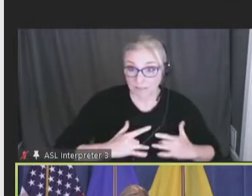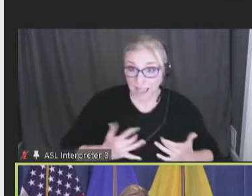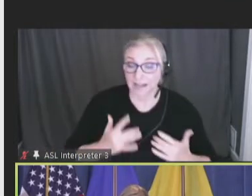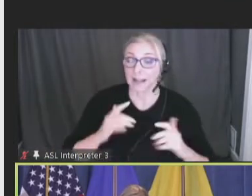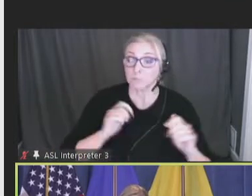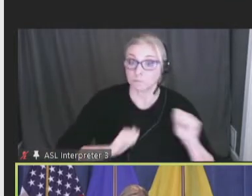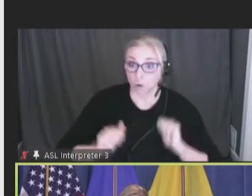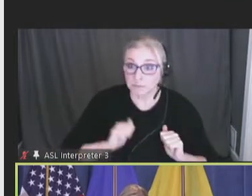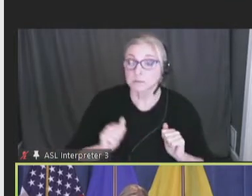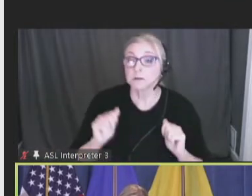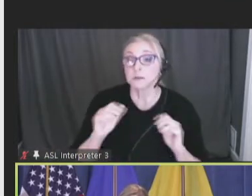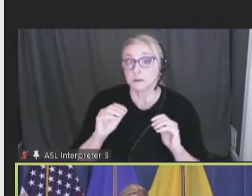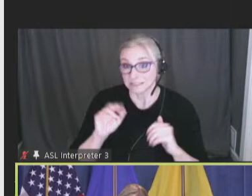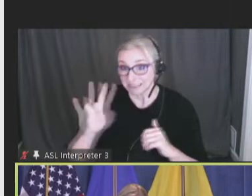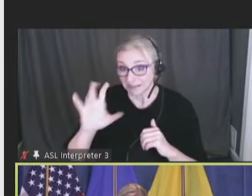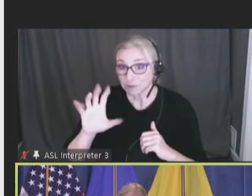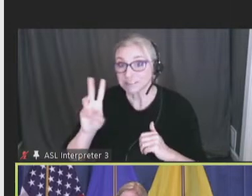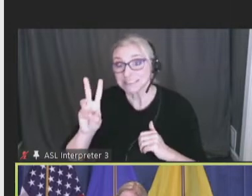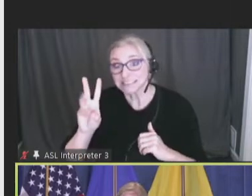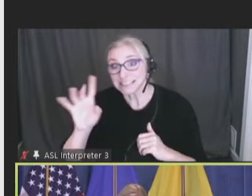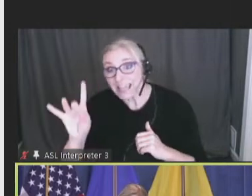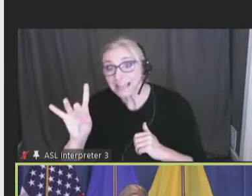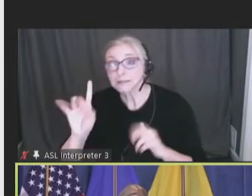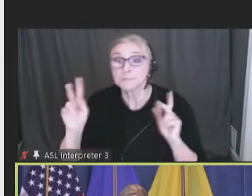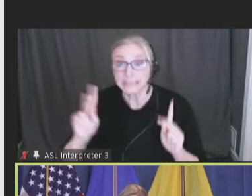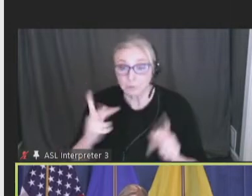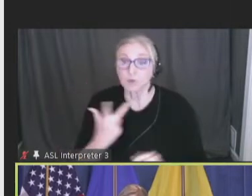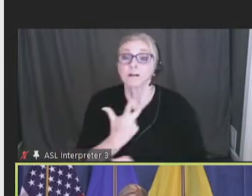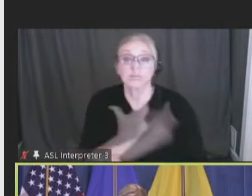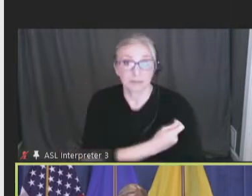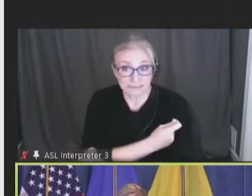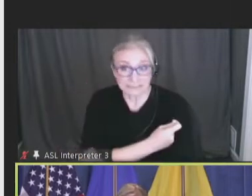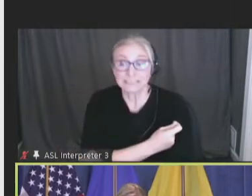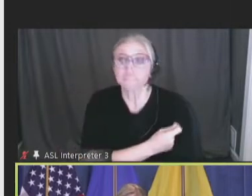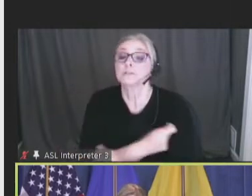roughly 768 people received a COVID-19 or seasonal flu vaccine.